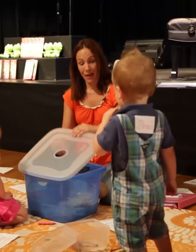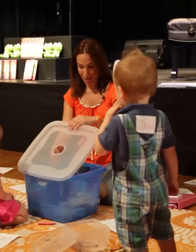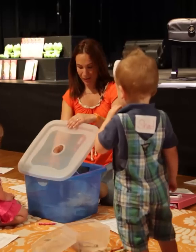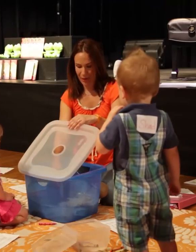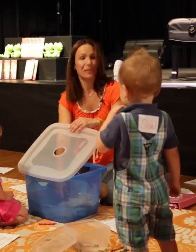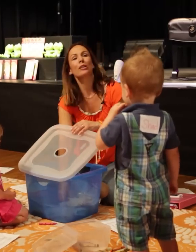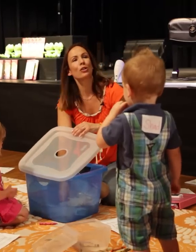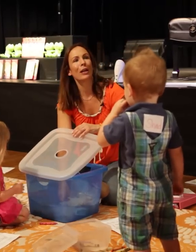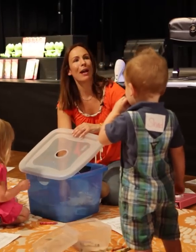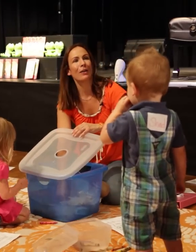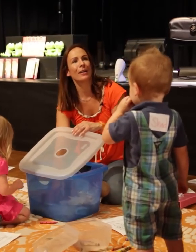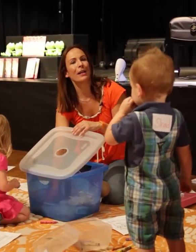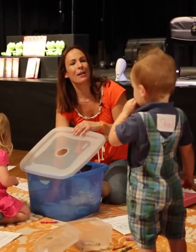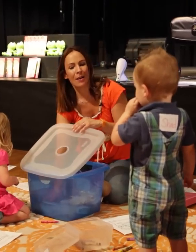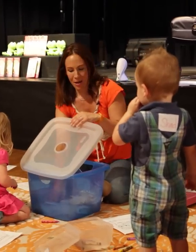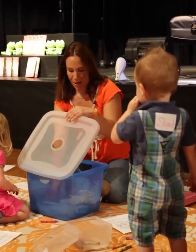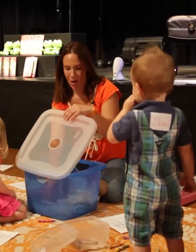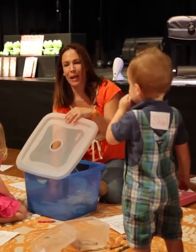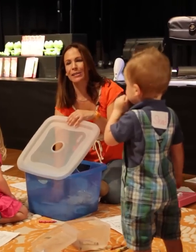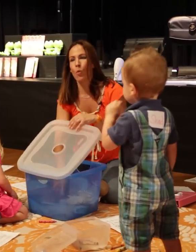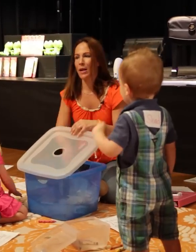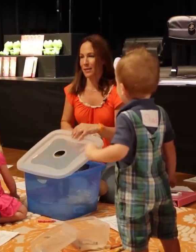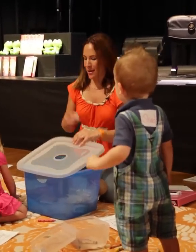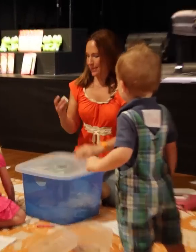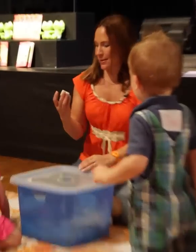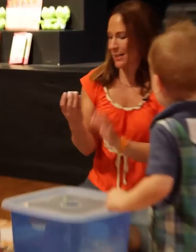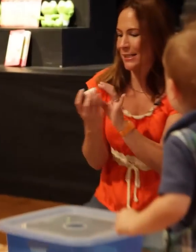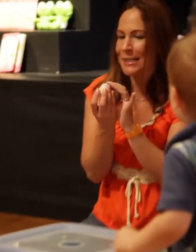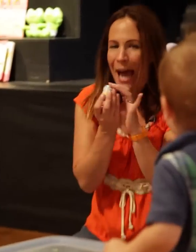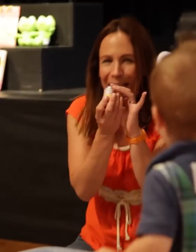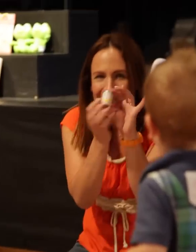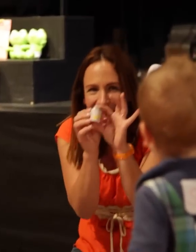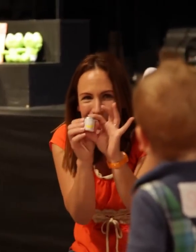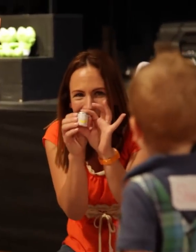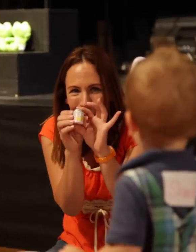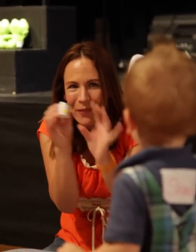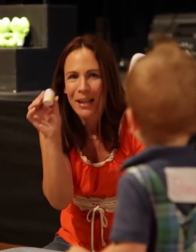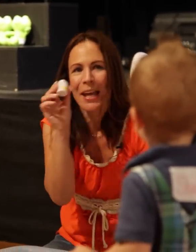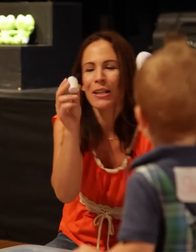Spencer, did you get CRACKER in there? So what's this? This is a tiny, tiny picture of it.